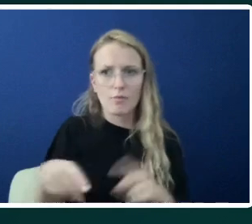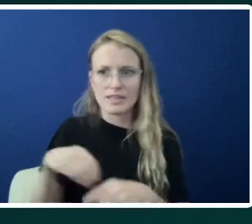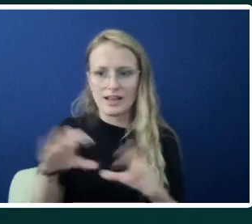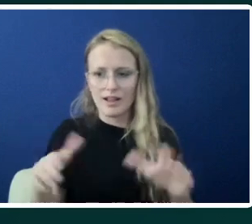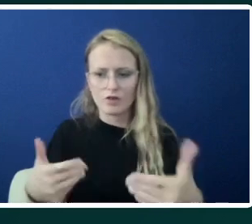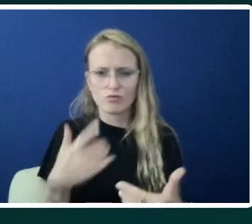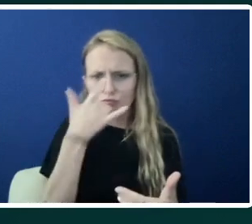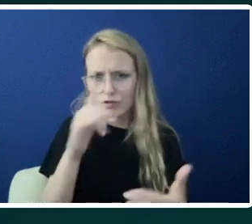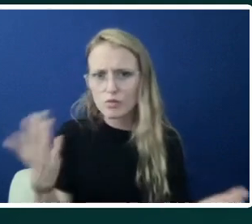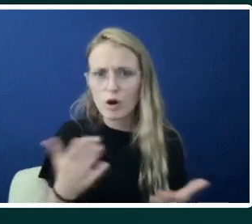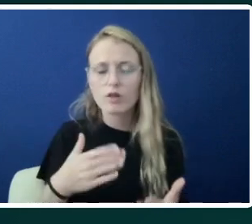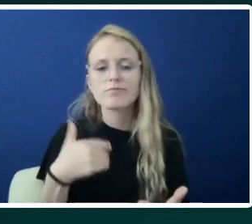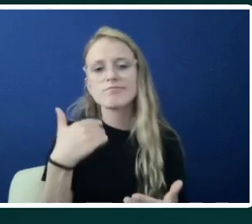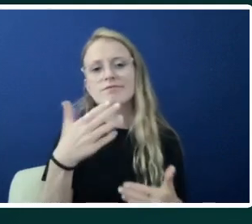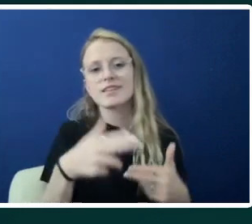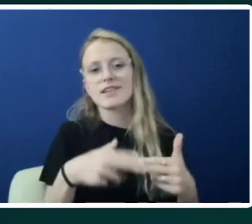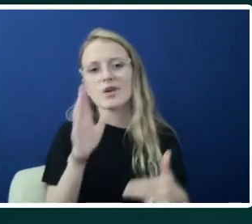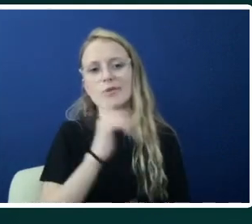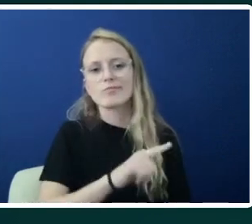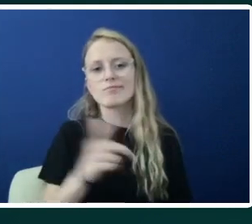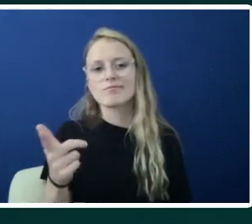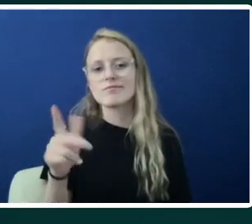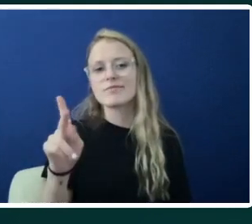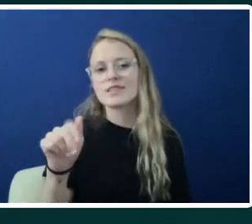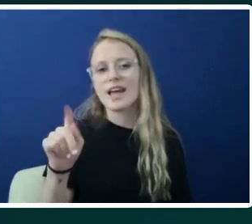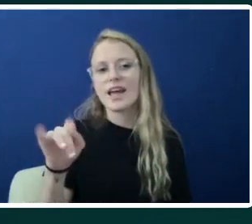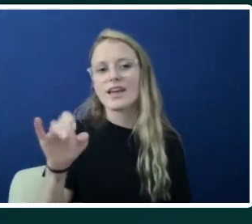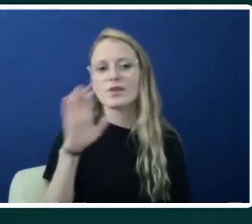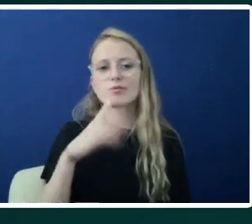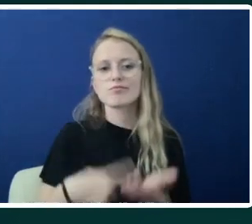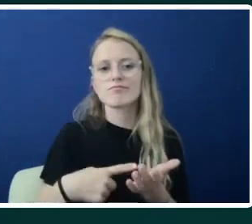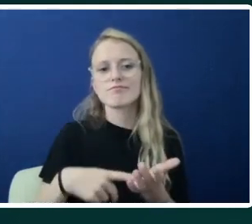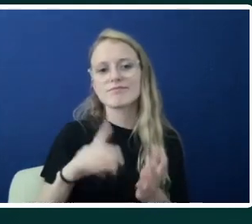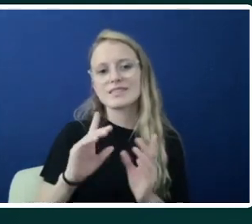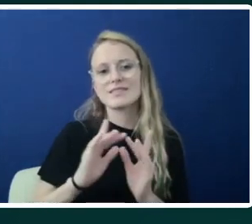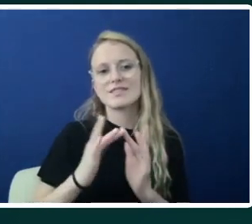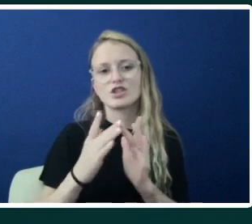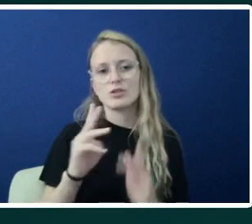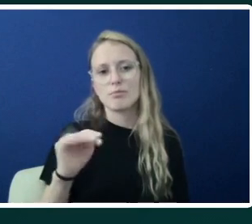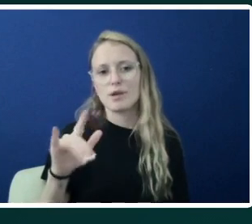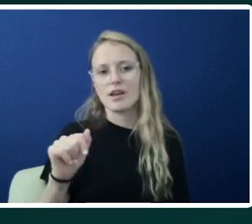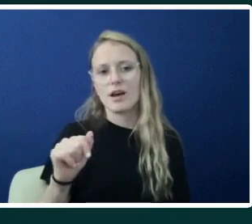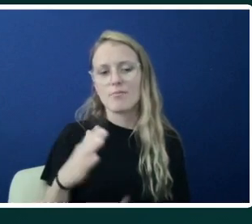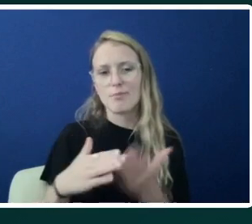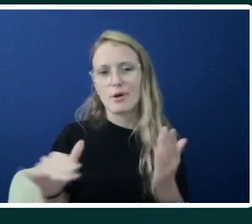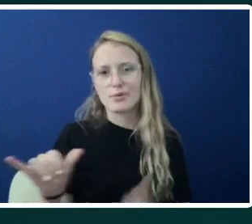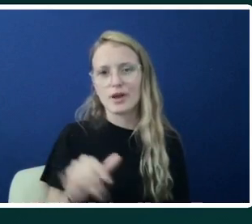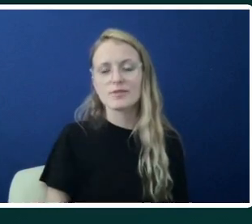going to turn it back over to Katie to talk a little bit about the digital media piece. Katie Wolff: Yeah. So, I think that, you know,